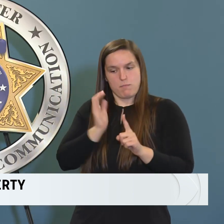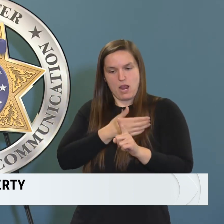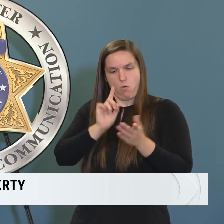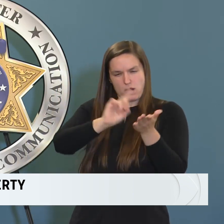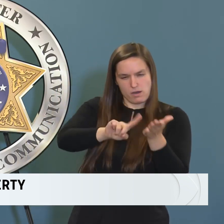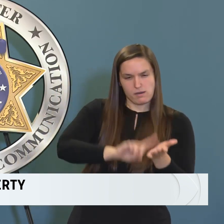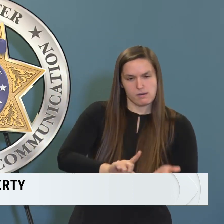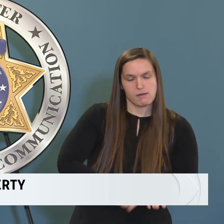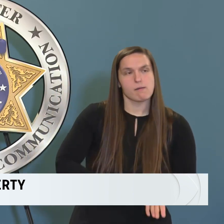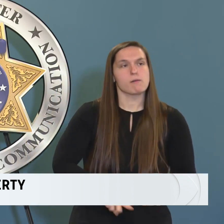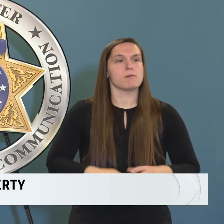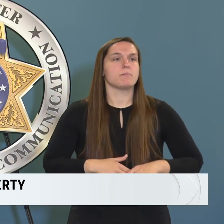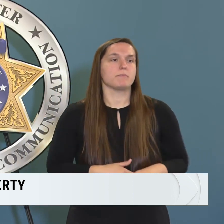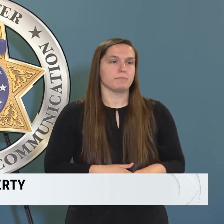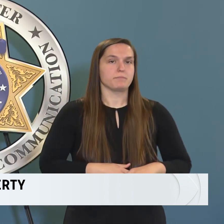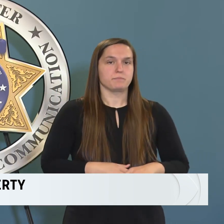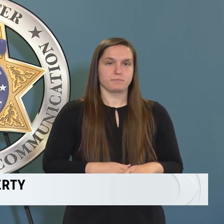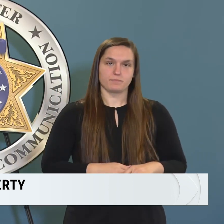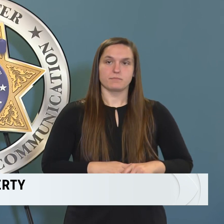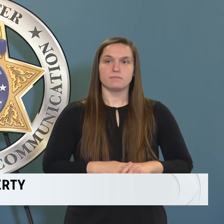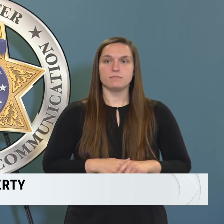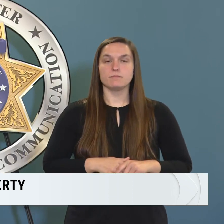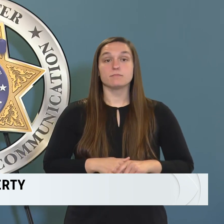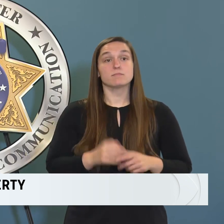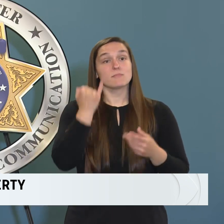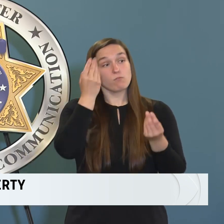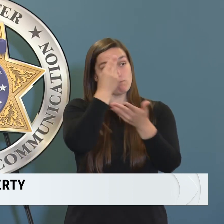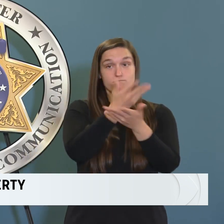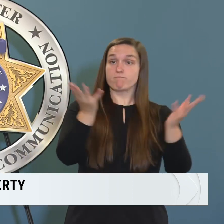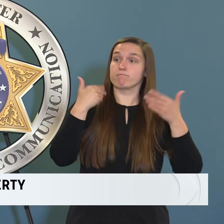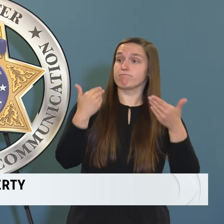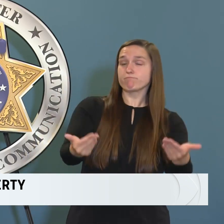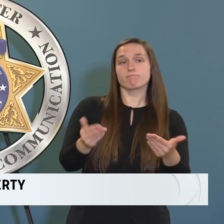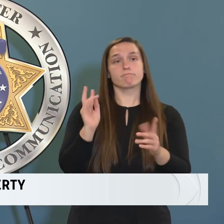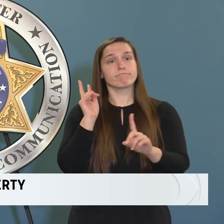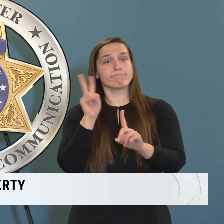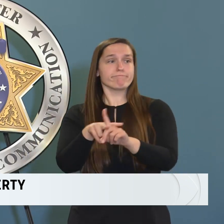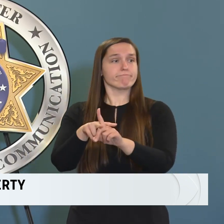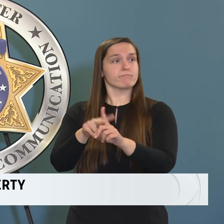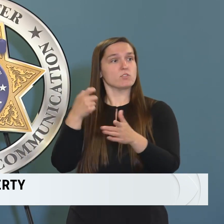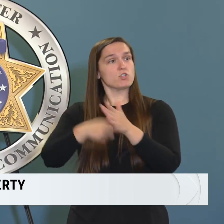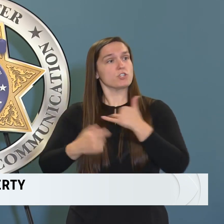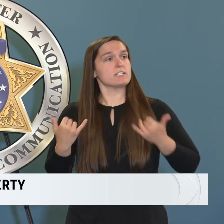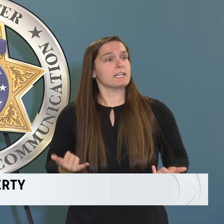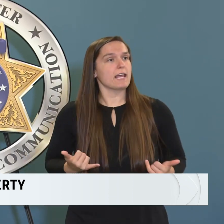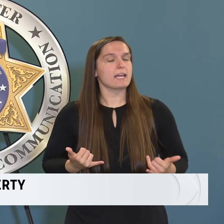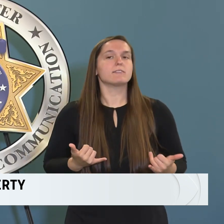INSUFFICIENT EVIDENCE OR FOR A COUPLE OF THINGS, ACTUALLY NO EVIDENCE THAT A CRIME WAS COMMITTED BASED ON THE